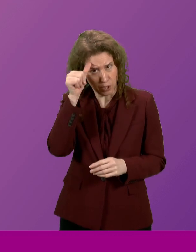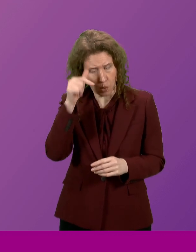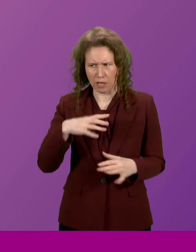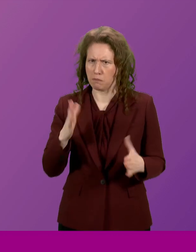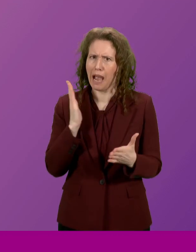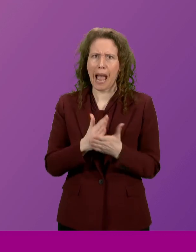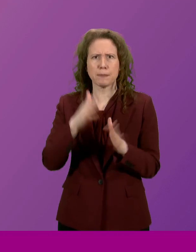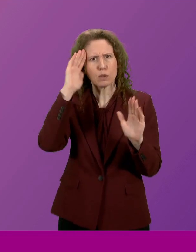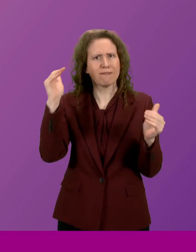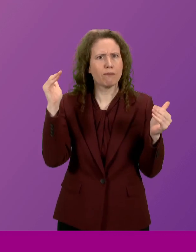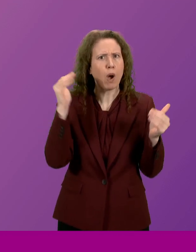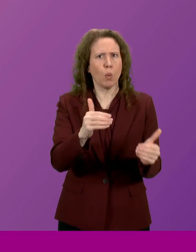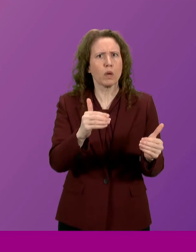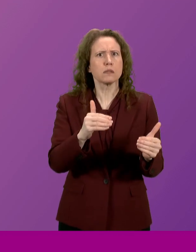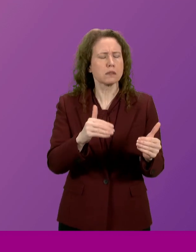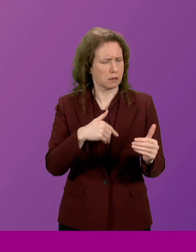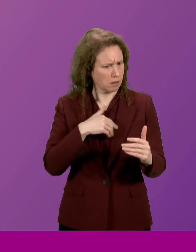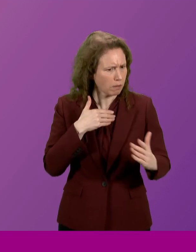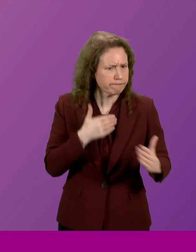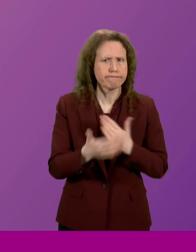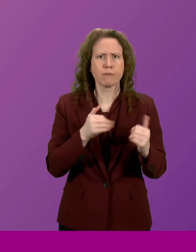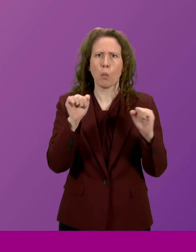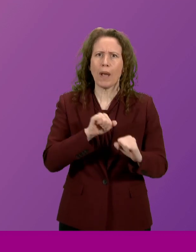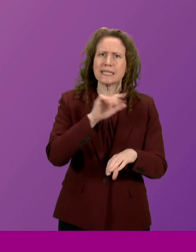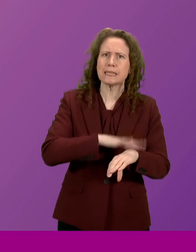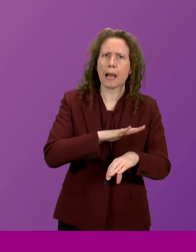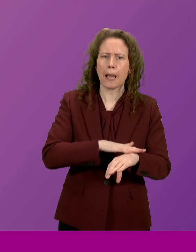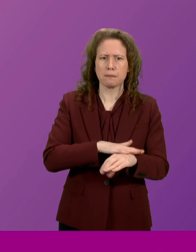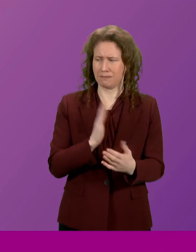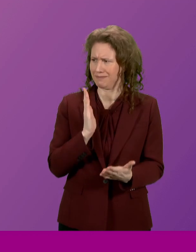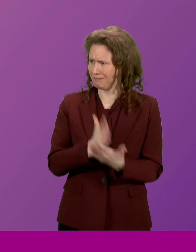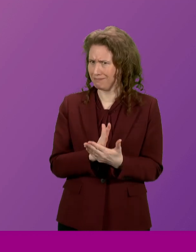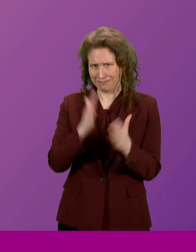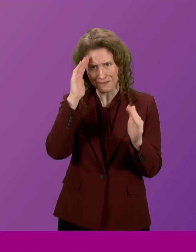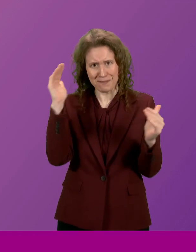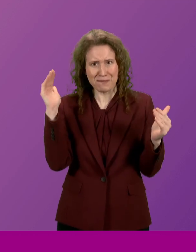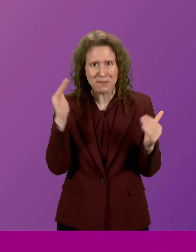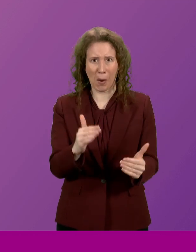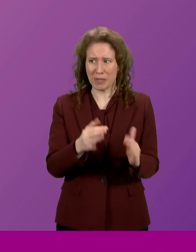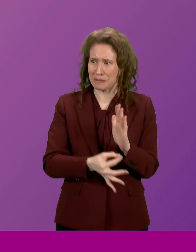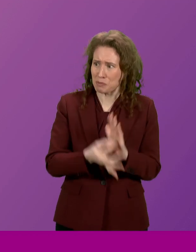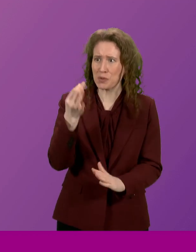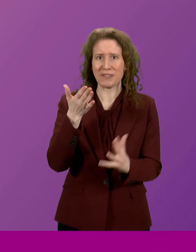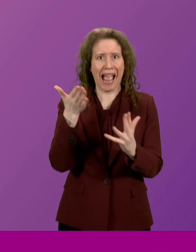focused on tackling the issue of waiting times, on improving access to the national